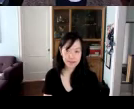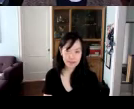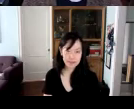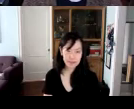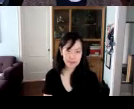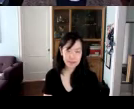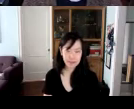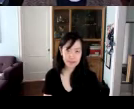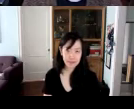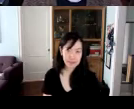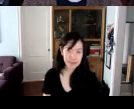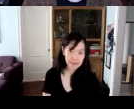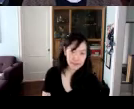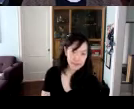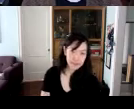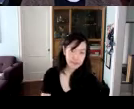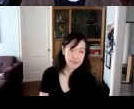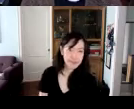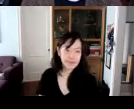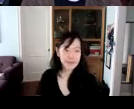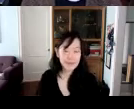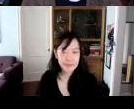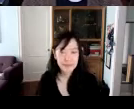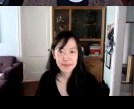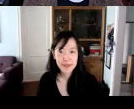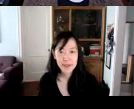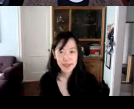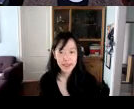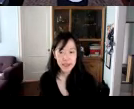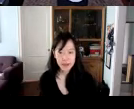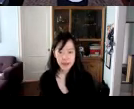in the middle of the homepage. If you received a Flexible Support